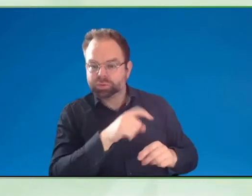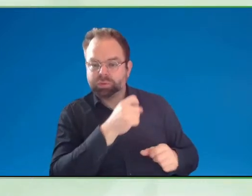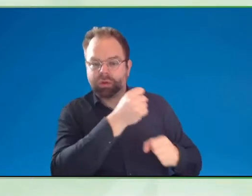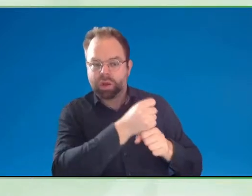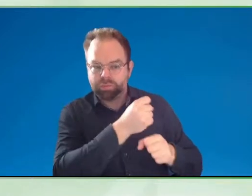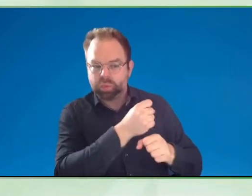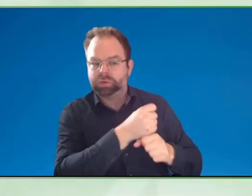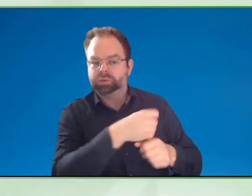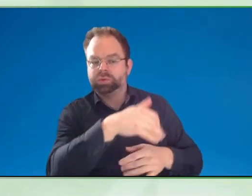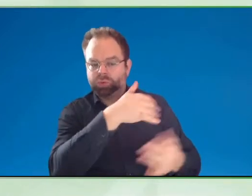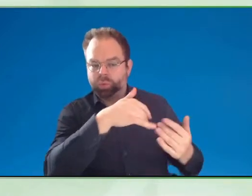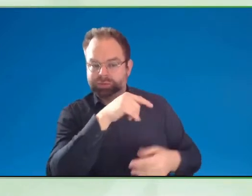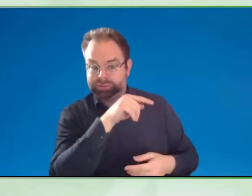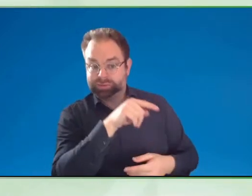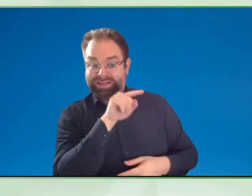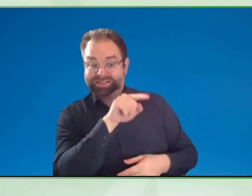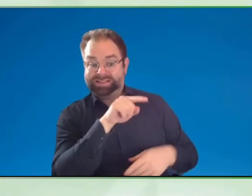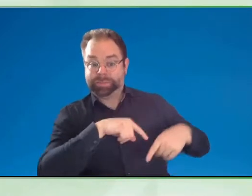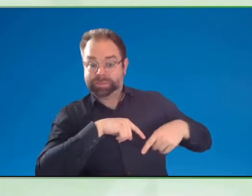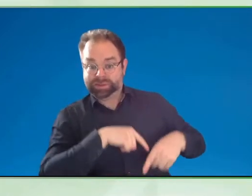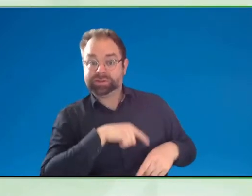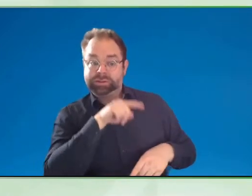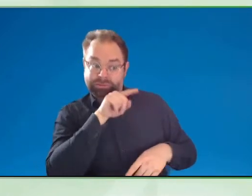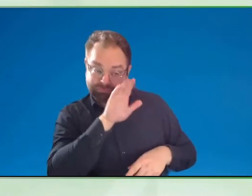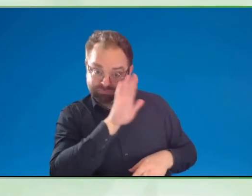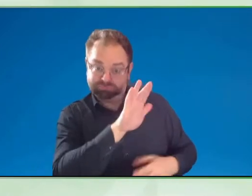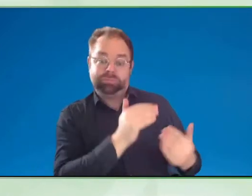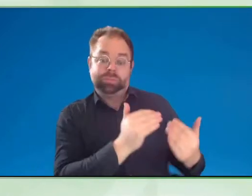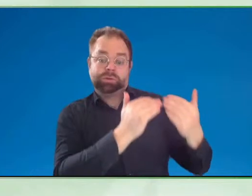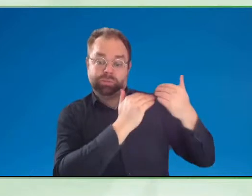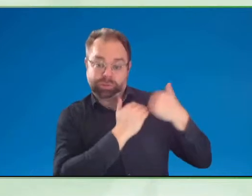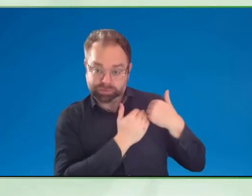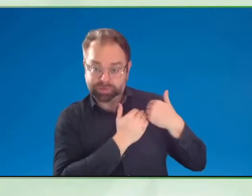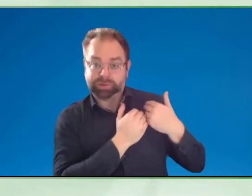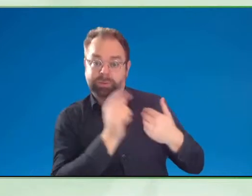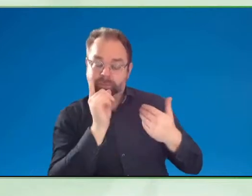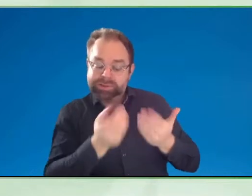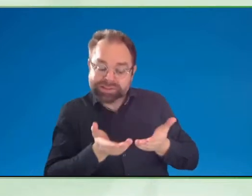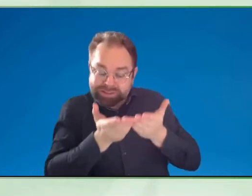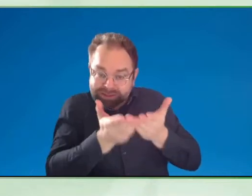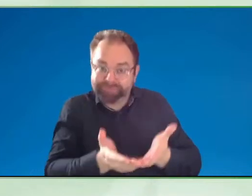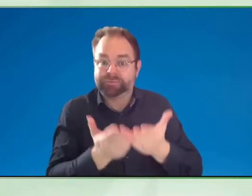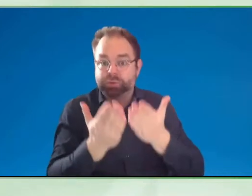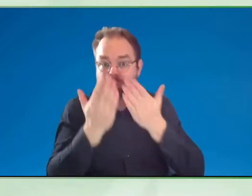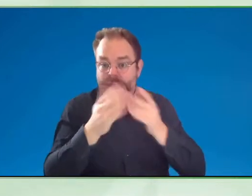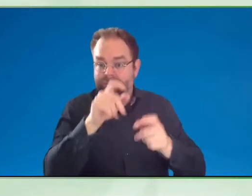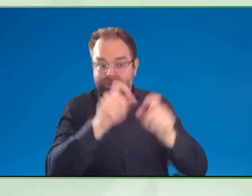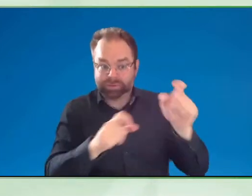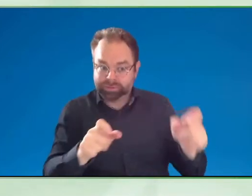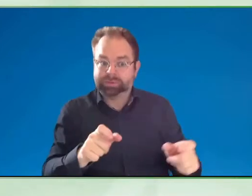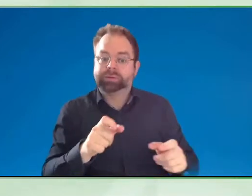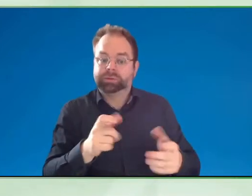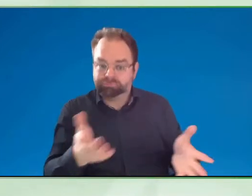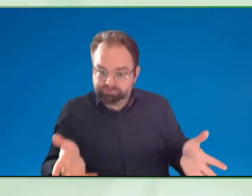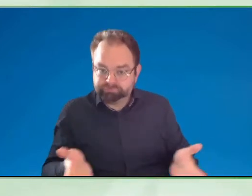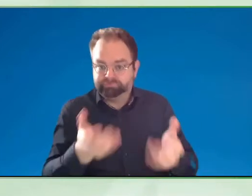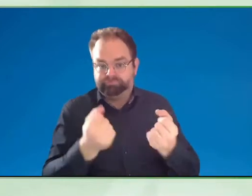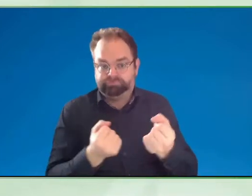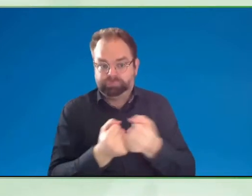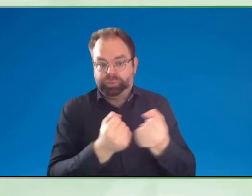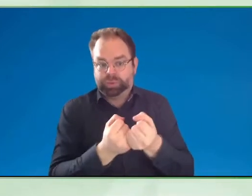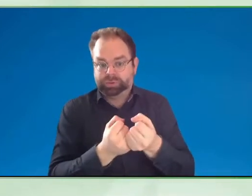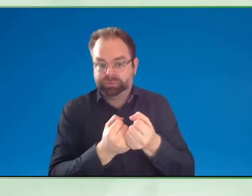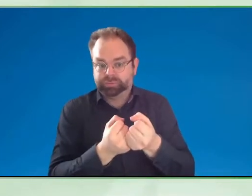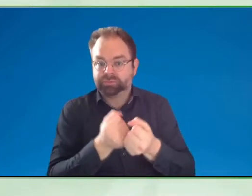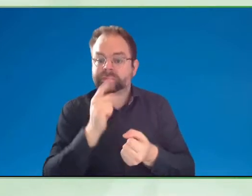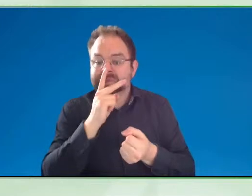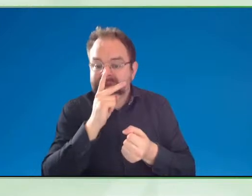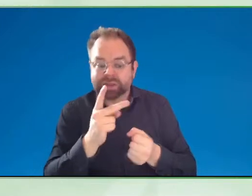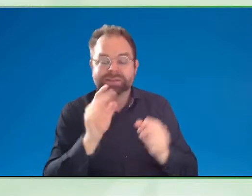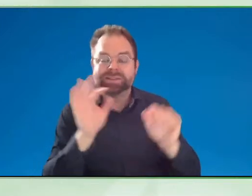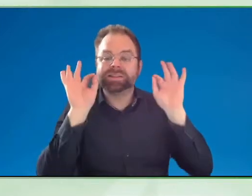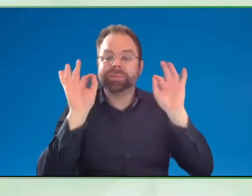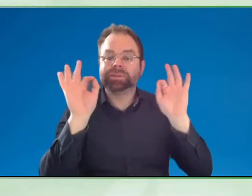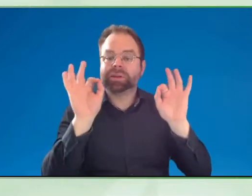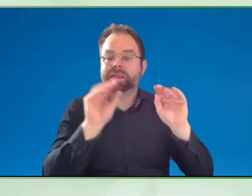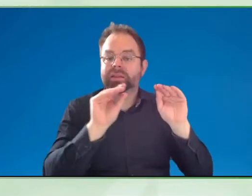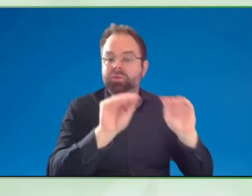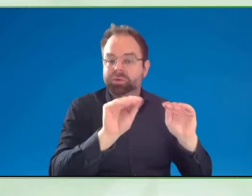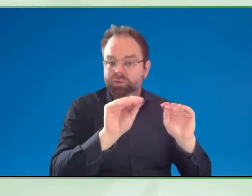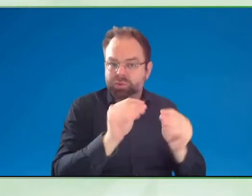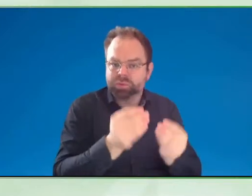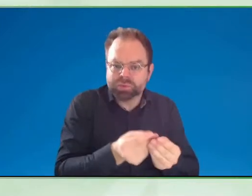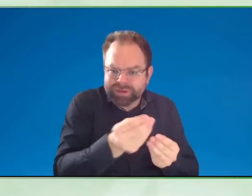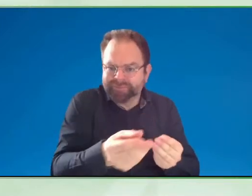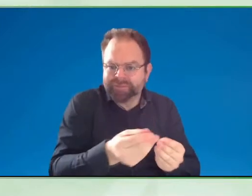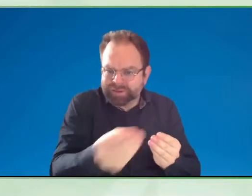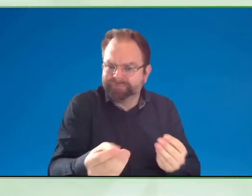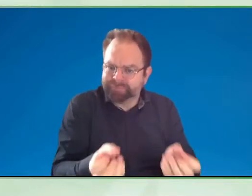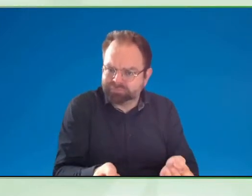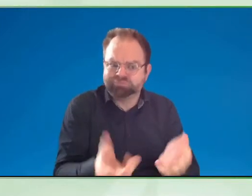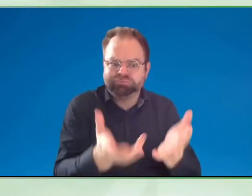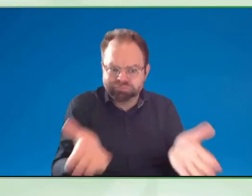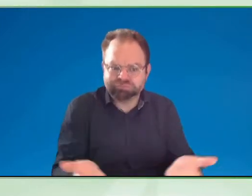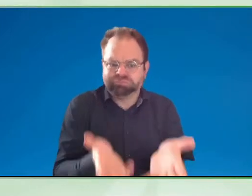At the moment in (unknown term) we don't have any rehabilitation centre